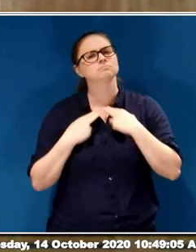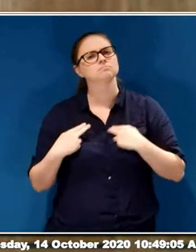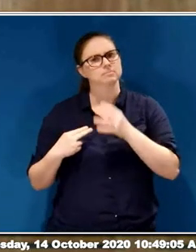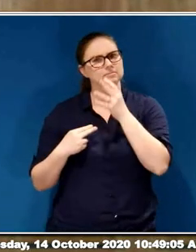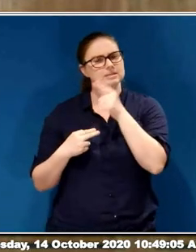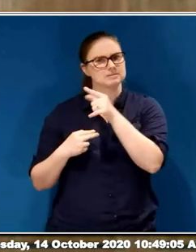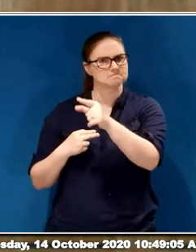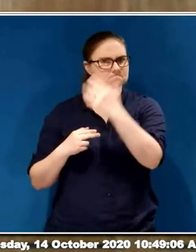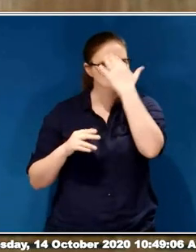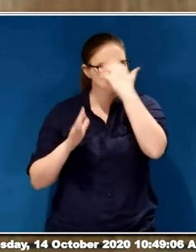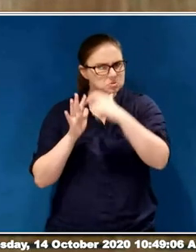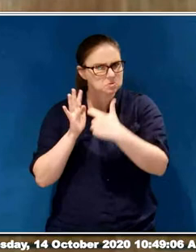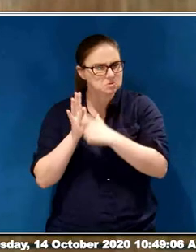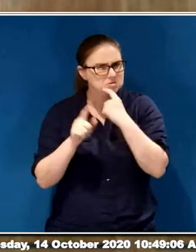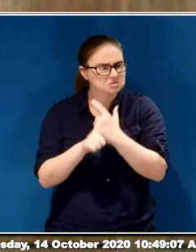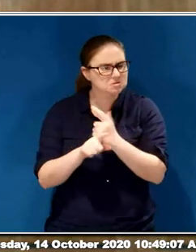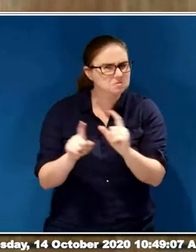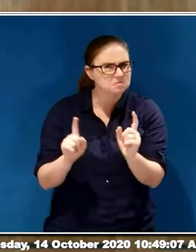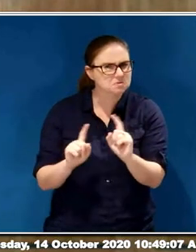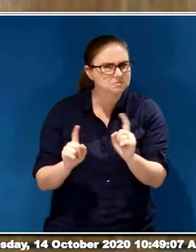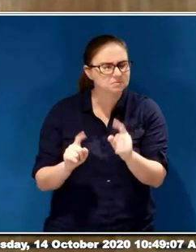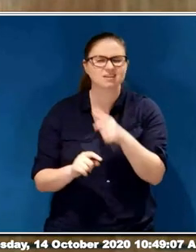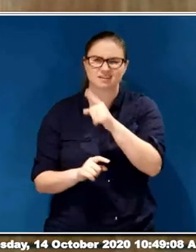"Kobe does not have a personality disorder.